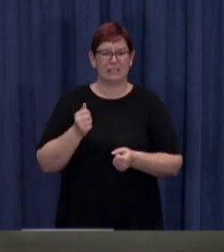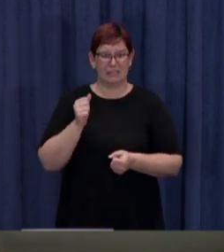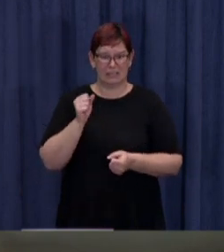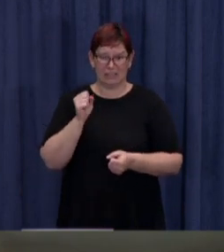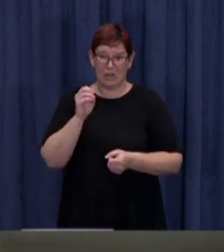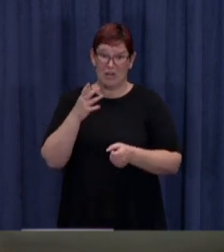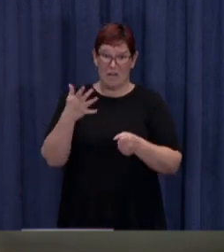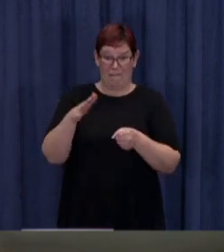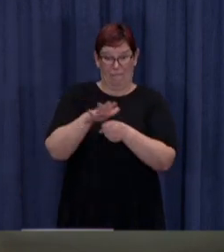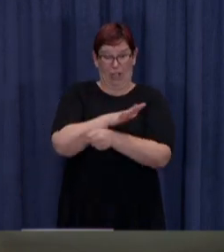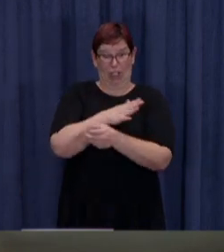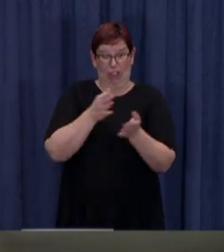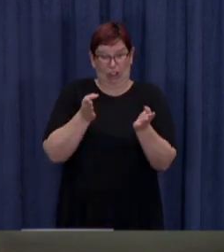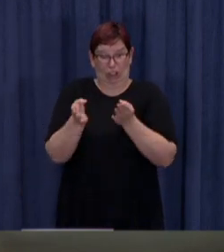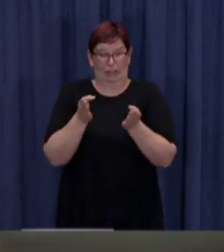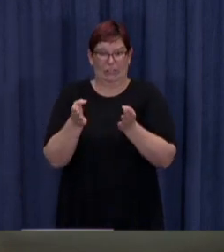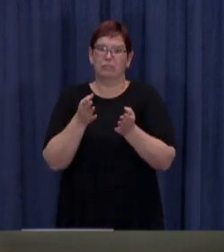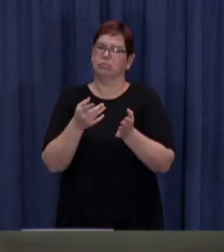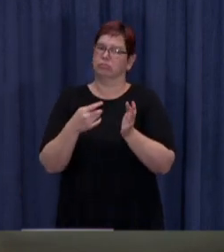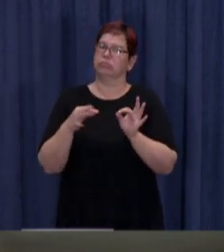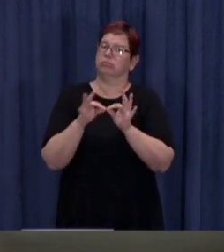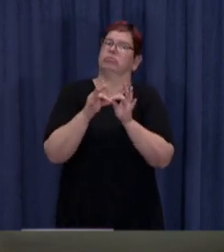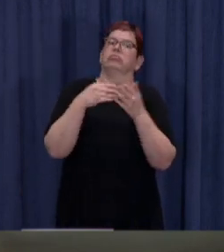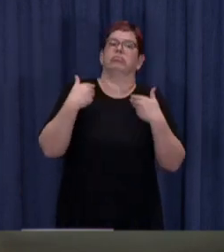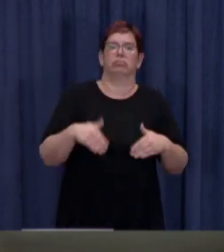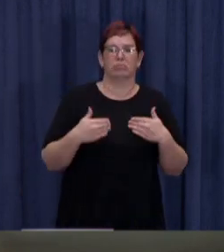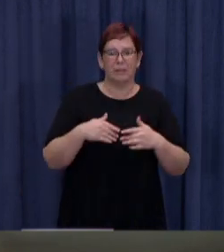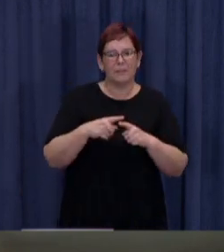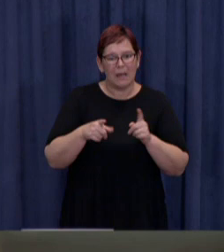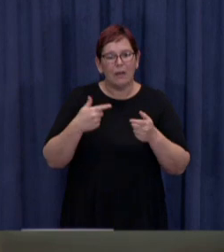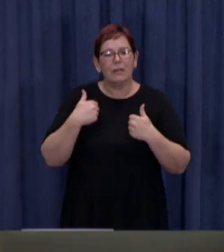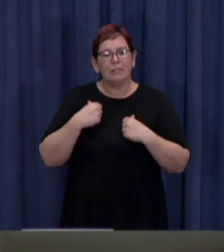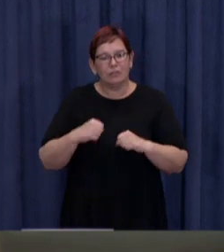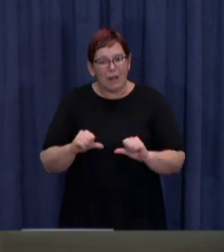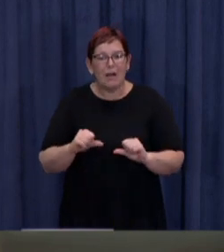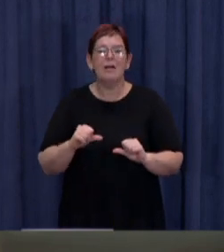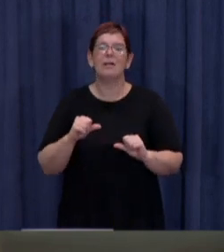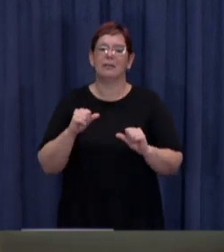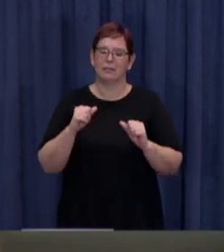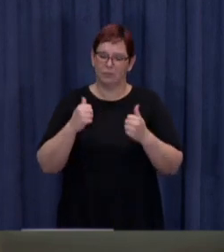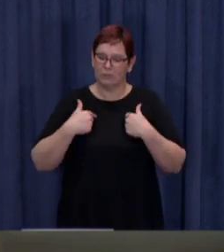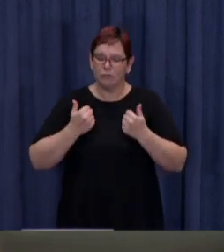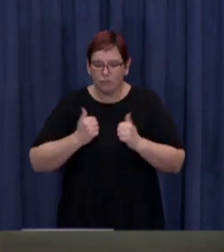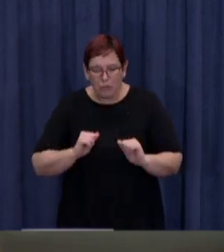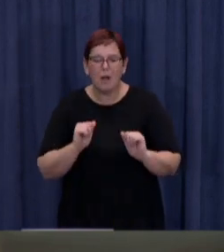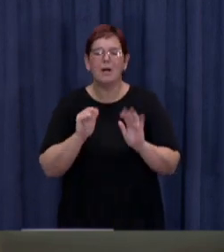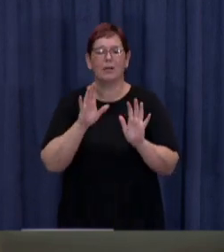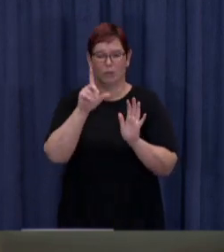20 million dollars a week on revenue but for the moment we're continuing with the full service and obviously one of the things the Medical Officer of Health